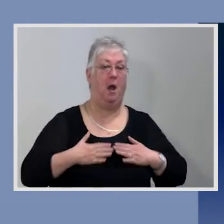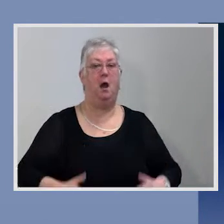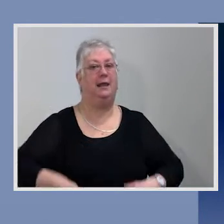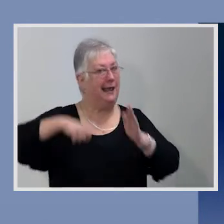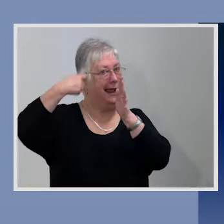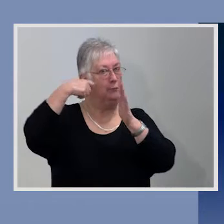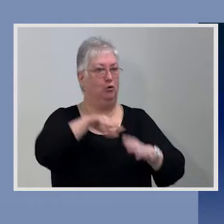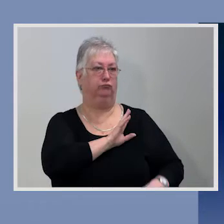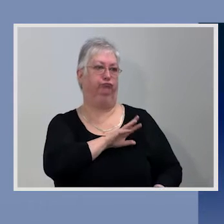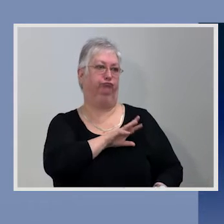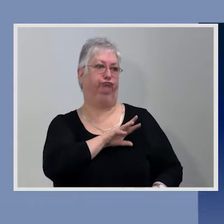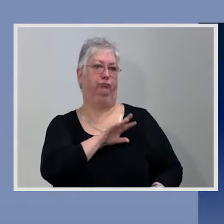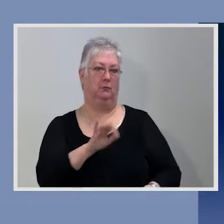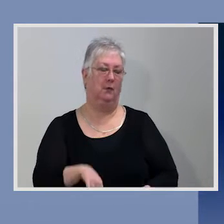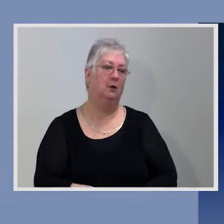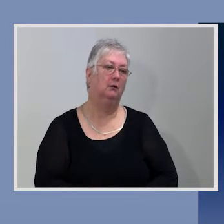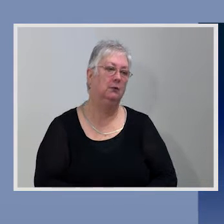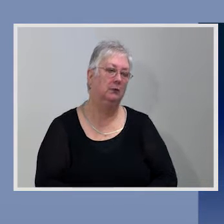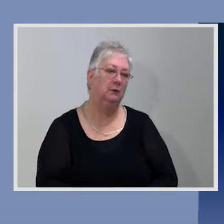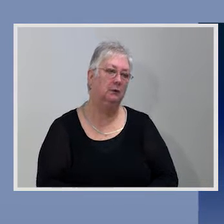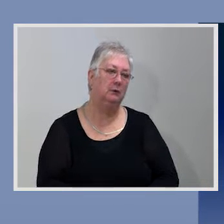WE SPENT $31 MILLION AT OUR 911